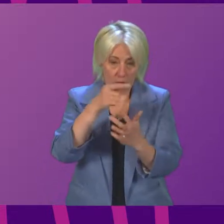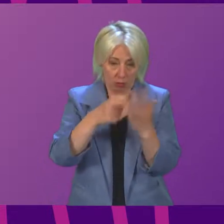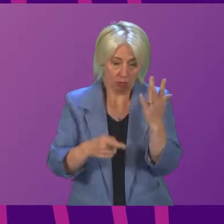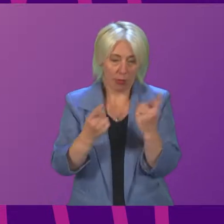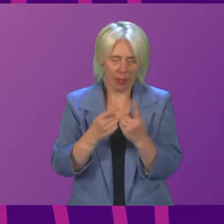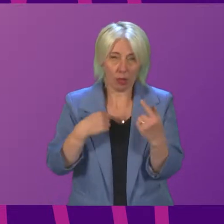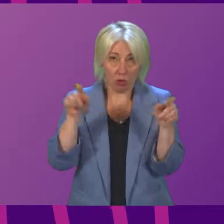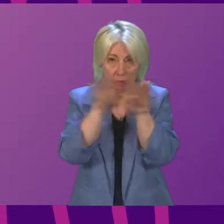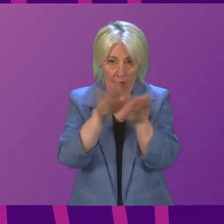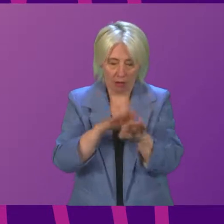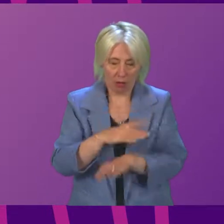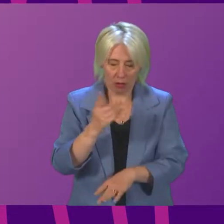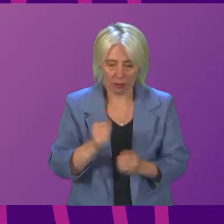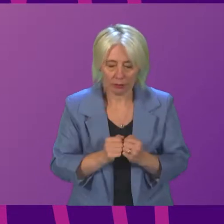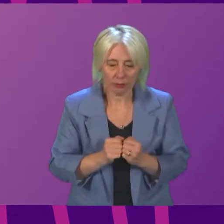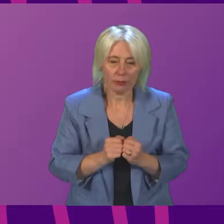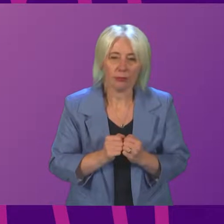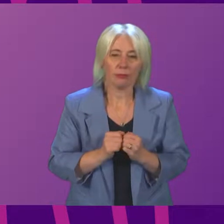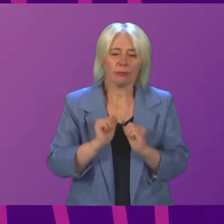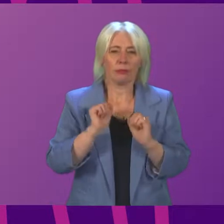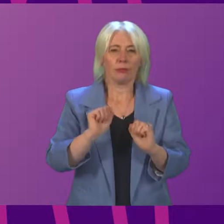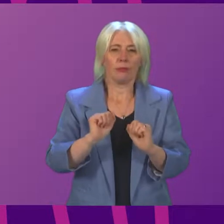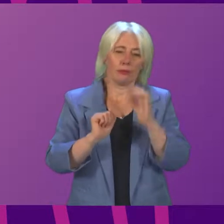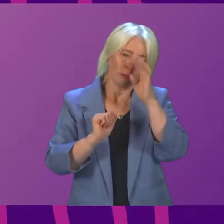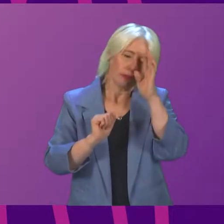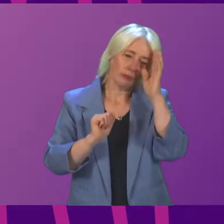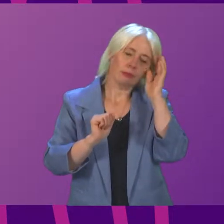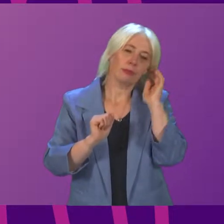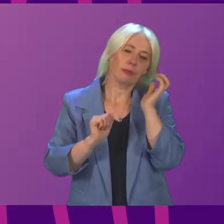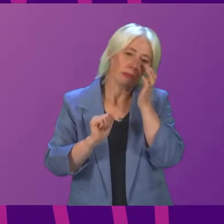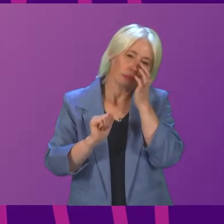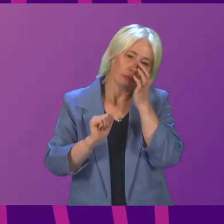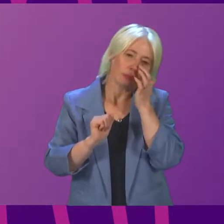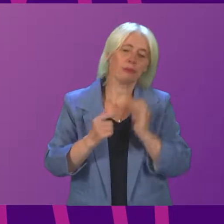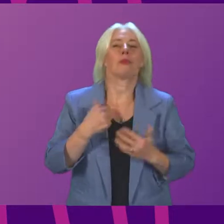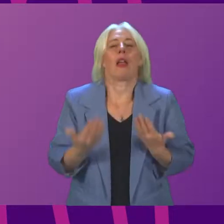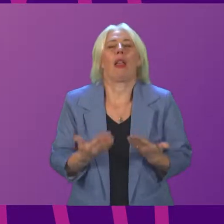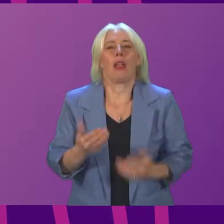if I can. I agree with her characterisation of the current situation with the pandemic